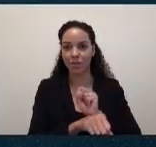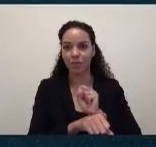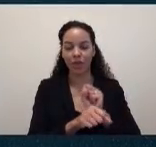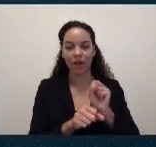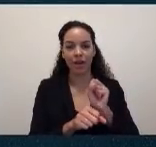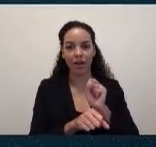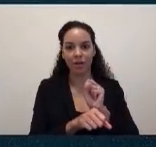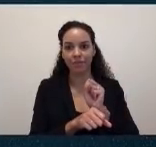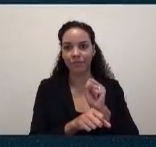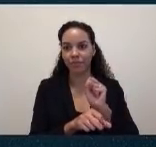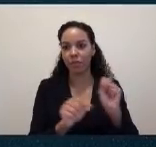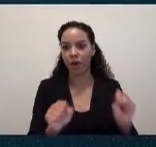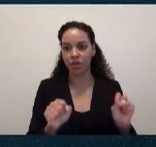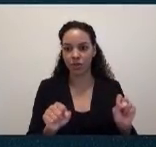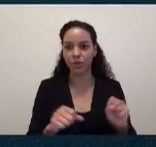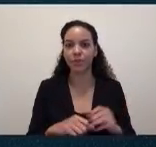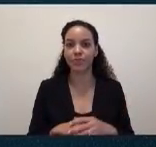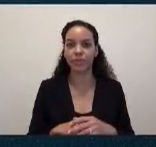But we're not going to give up on our families.